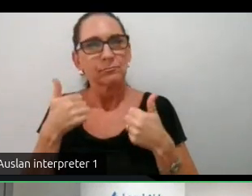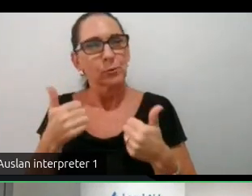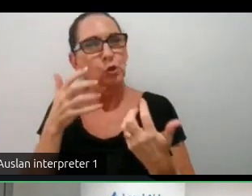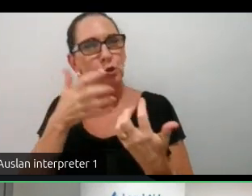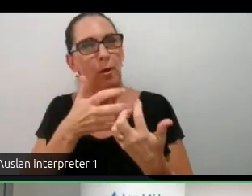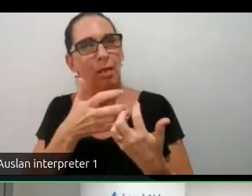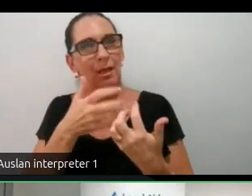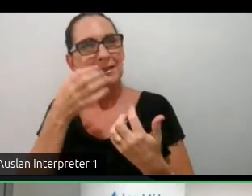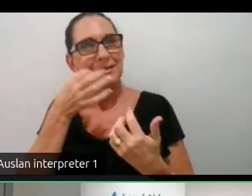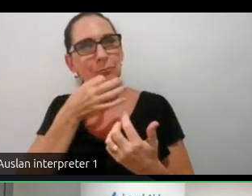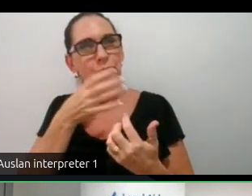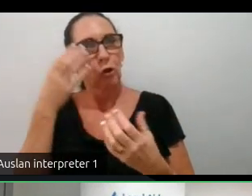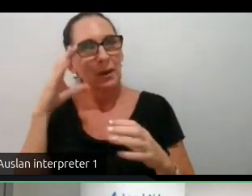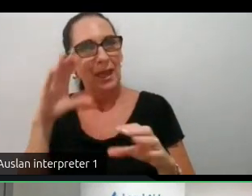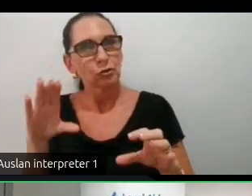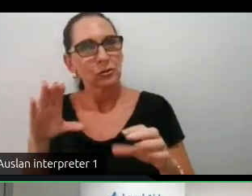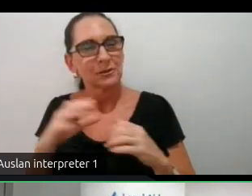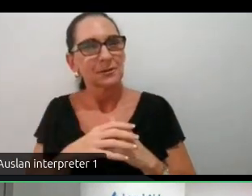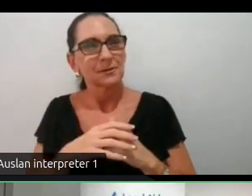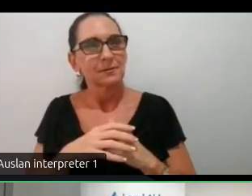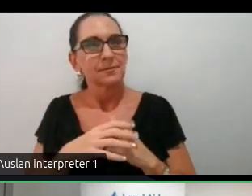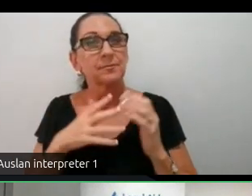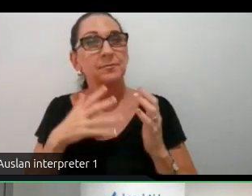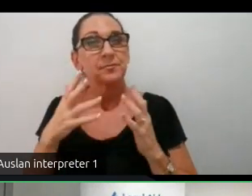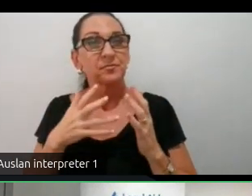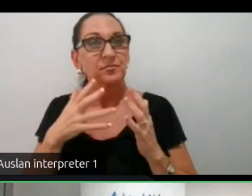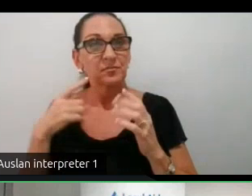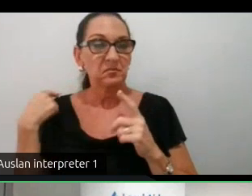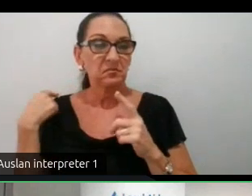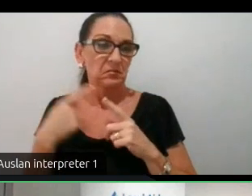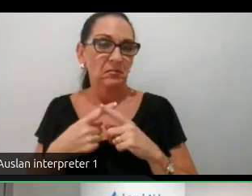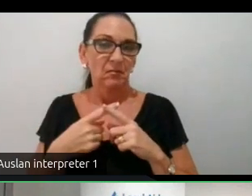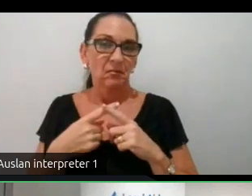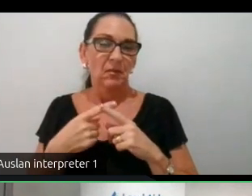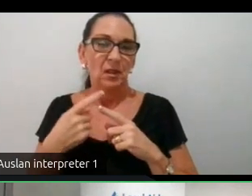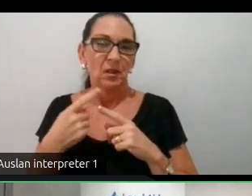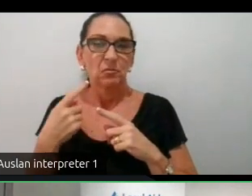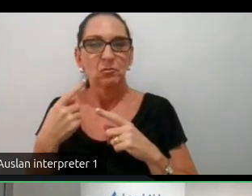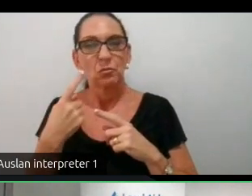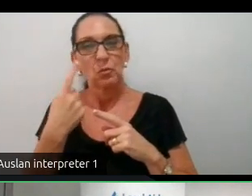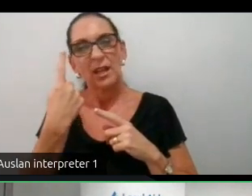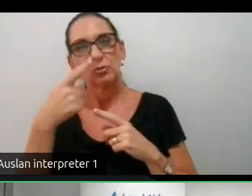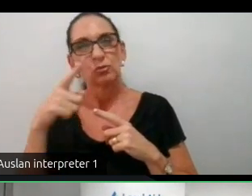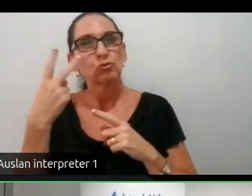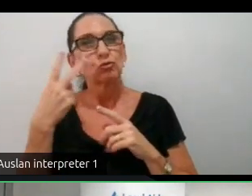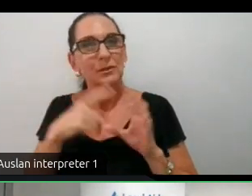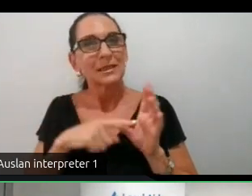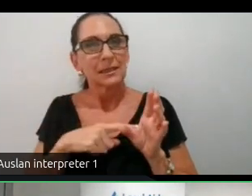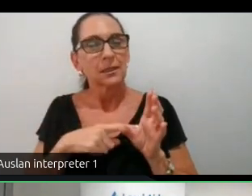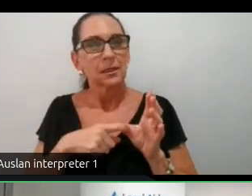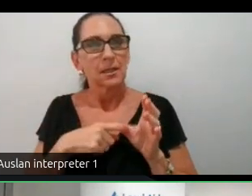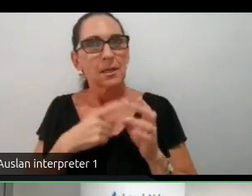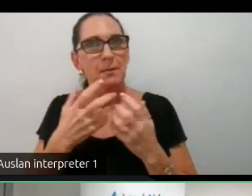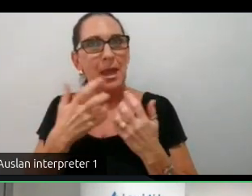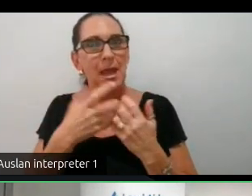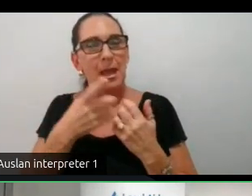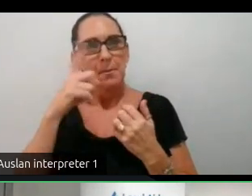option? Yeah. So, we've seen a lot more in just the last 12 or or 24 months, people wanting to